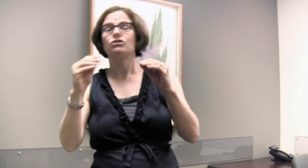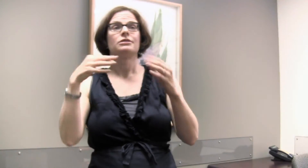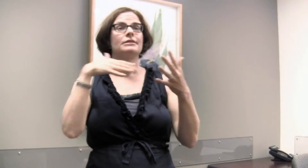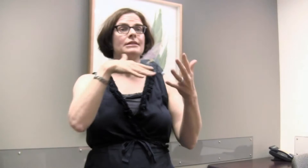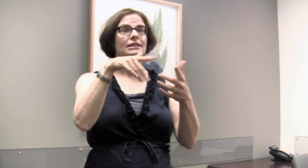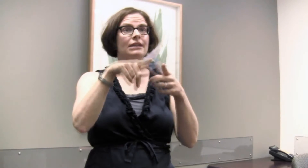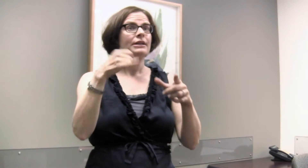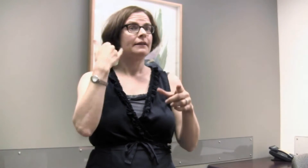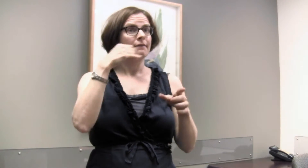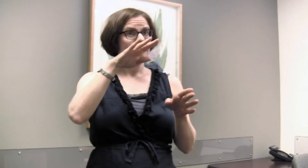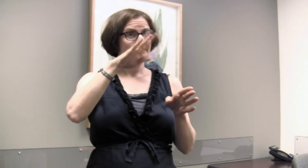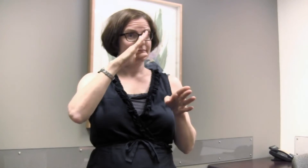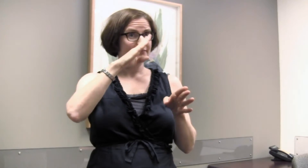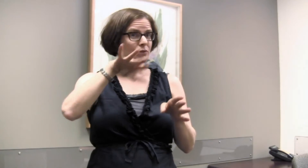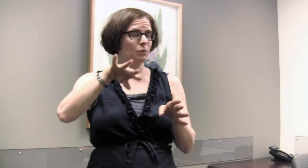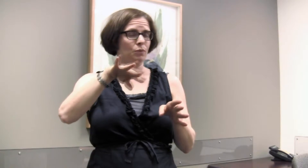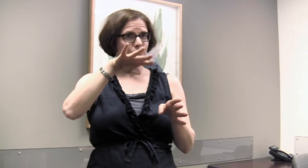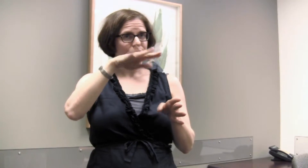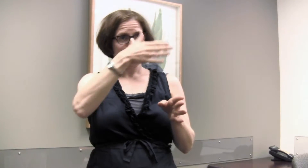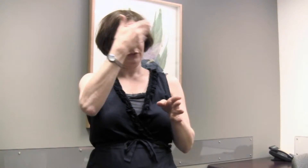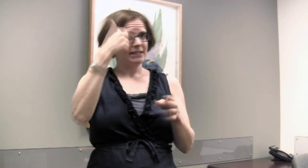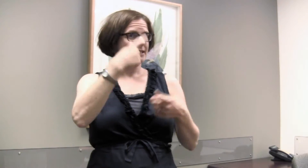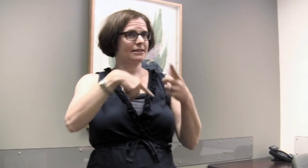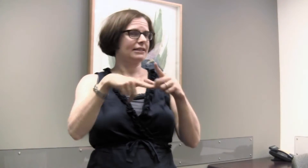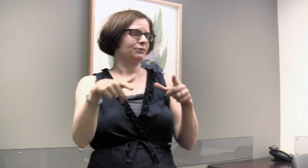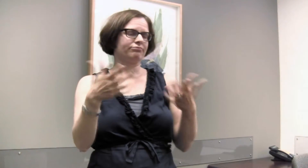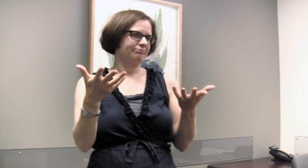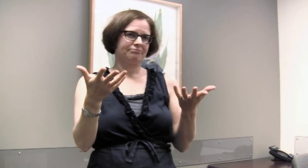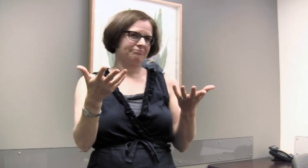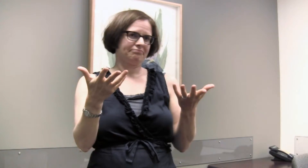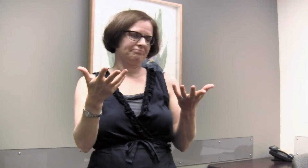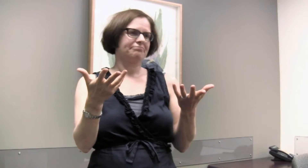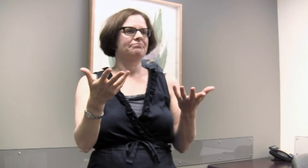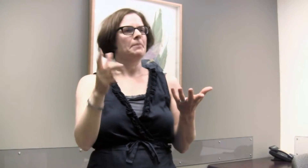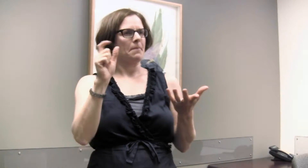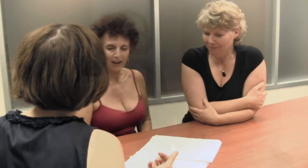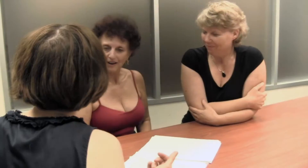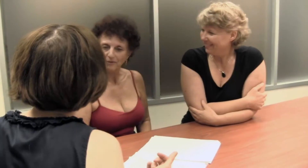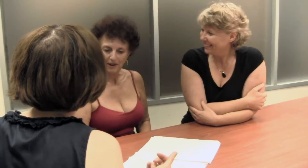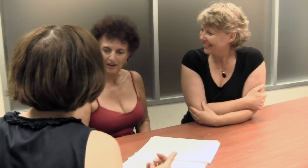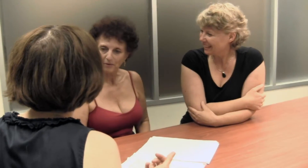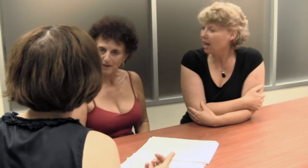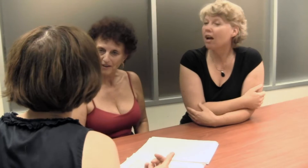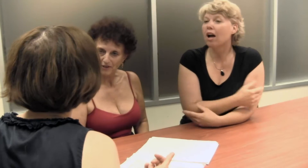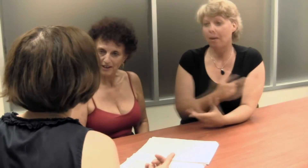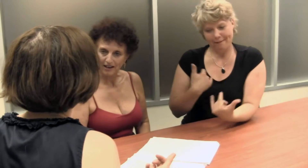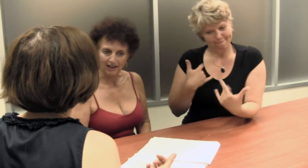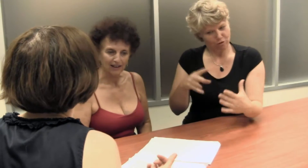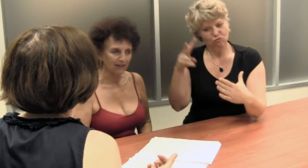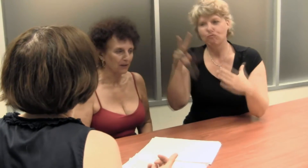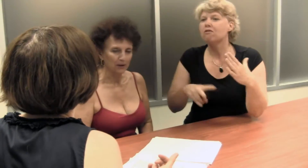isn’t included in our ideas and understanding of language at large and so we look specifically at American Sign Language